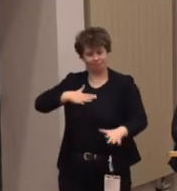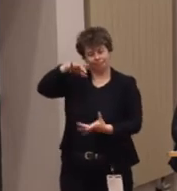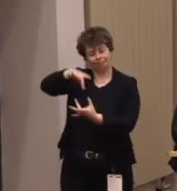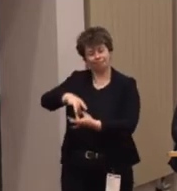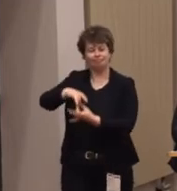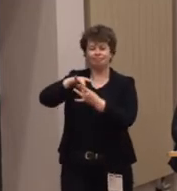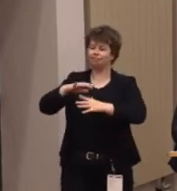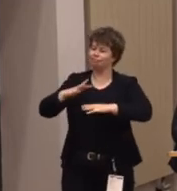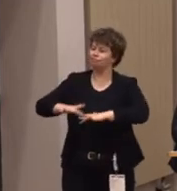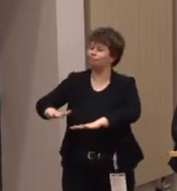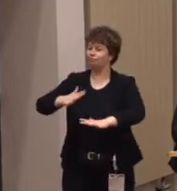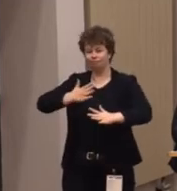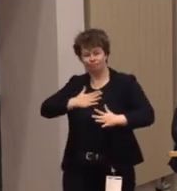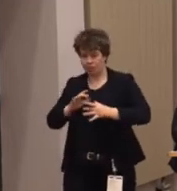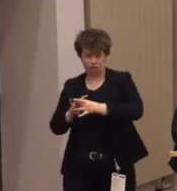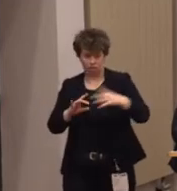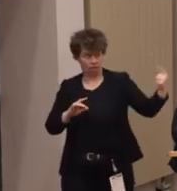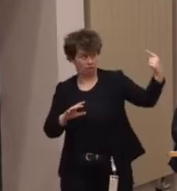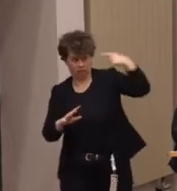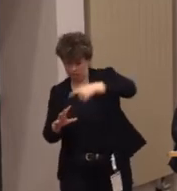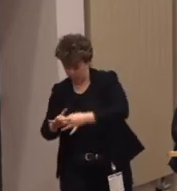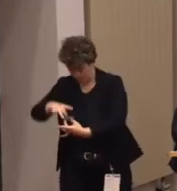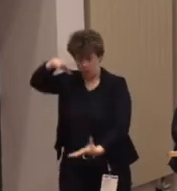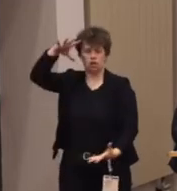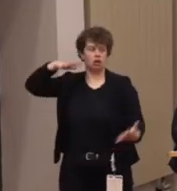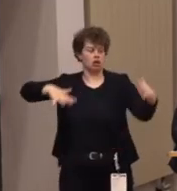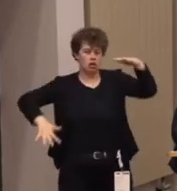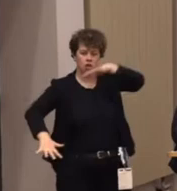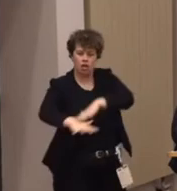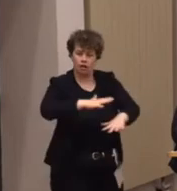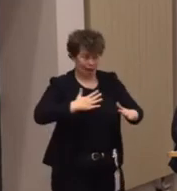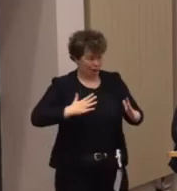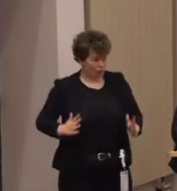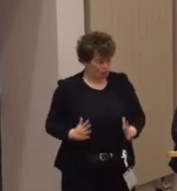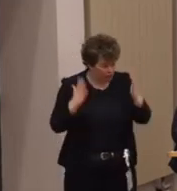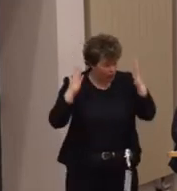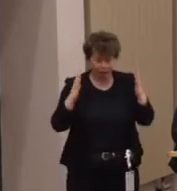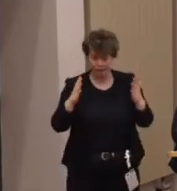Today our cultural identity and livelihood is in question. We are pulling into the crises